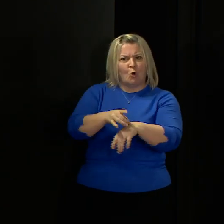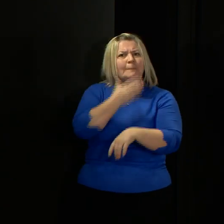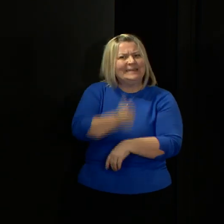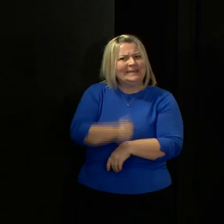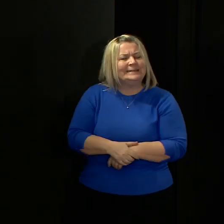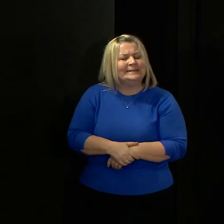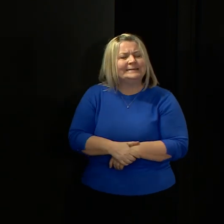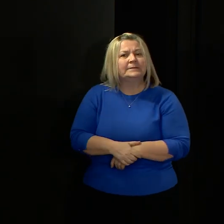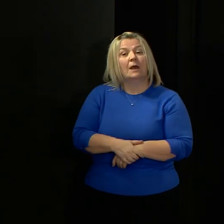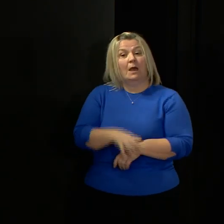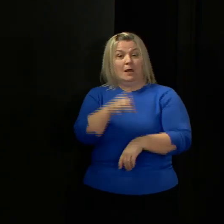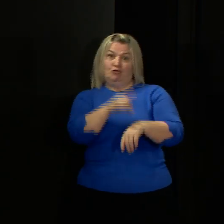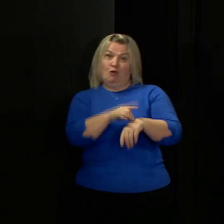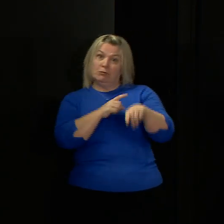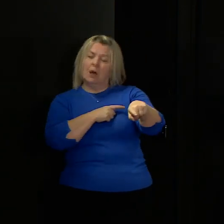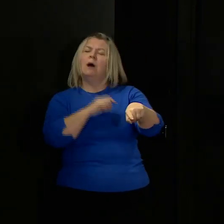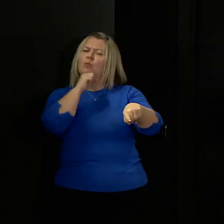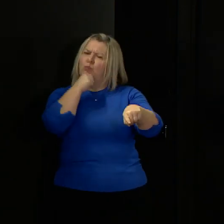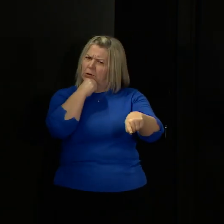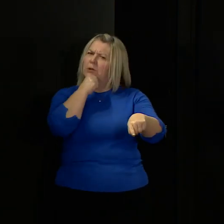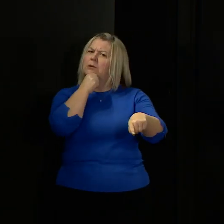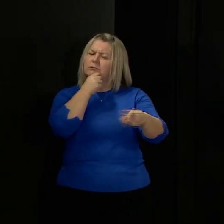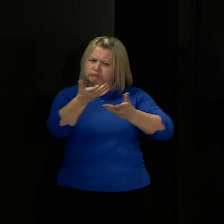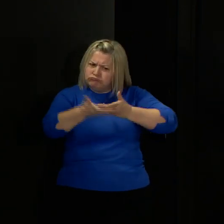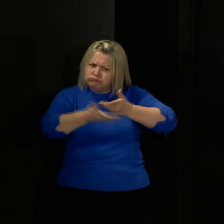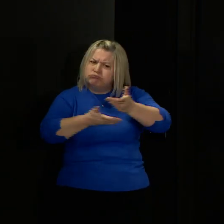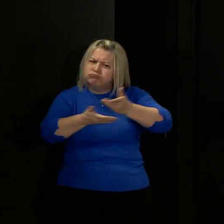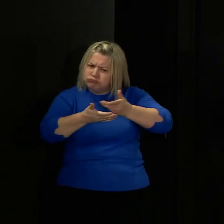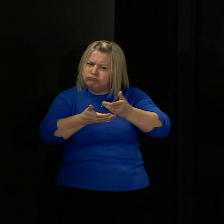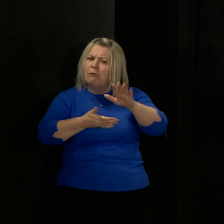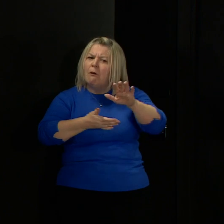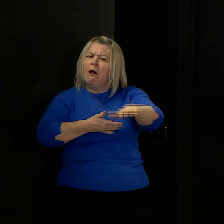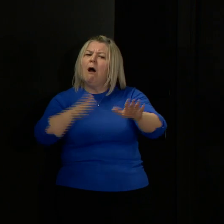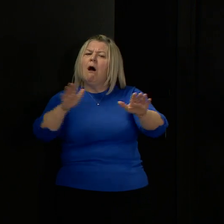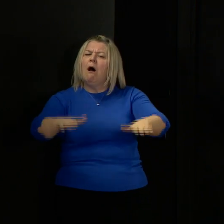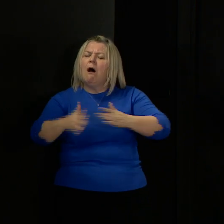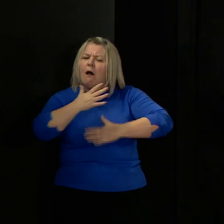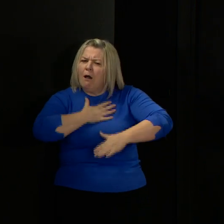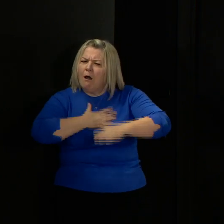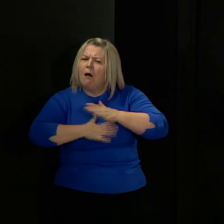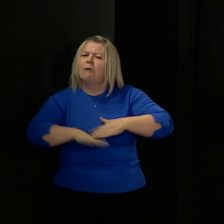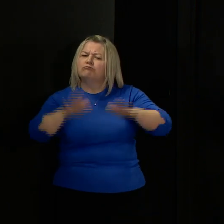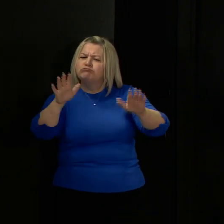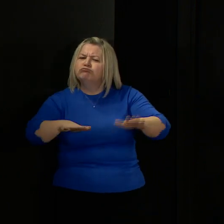may be required to ensure that your concerns are addressed it's important to say that most concerns can be resolved fairly easily and